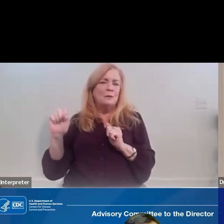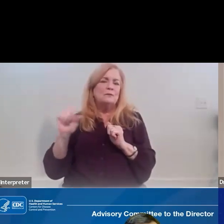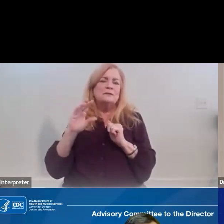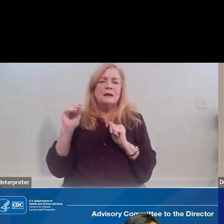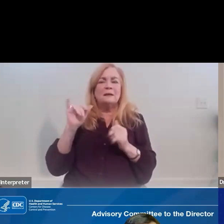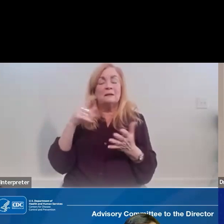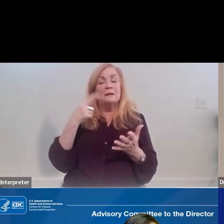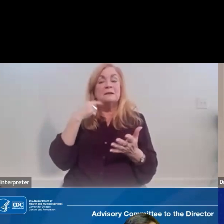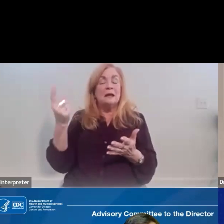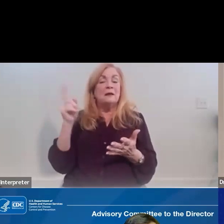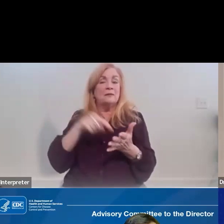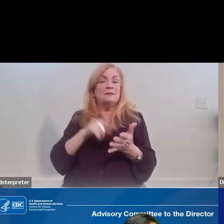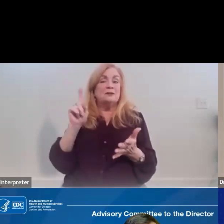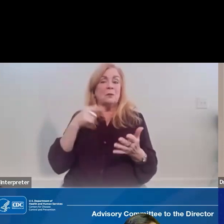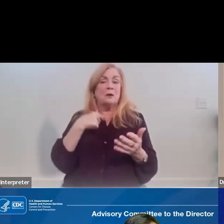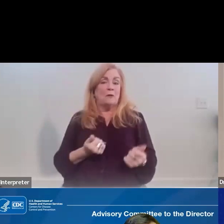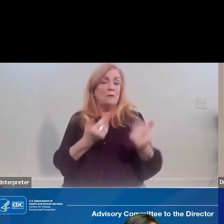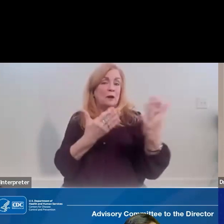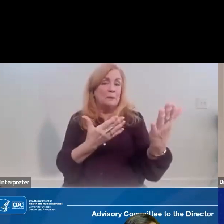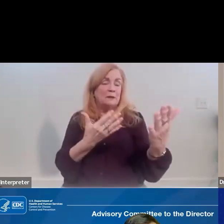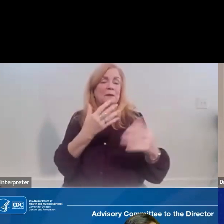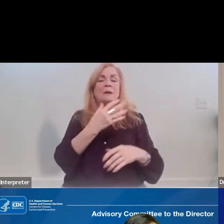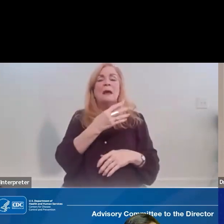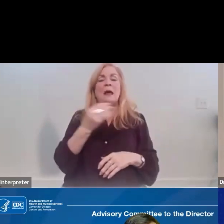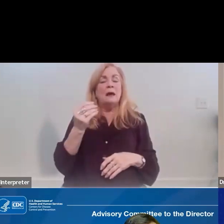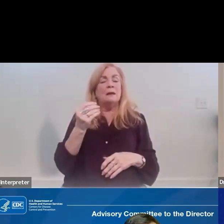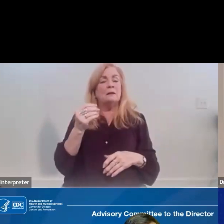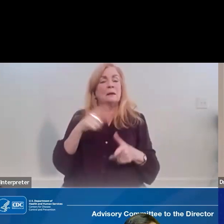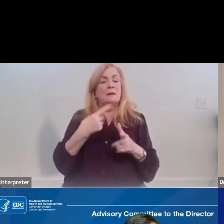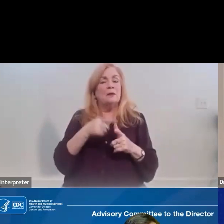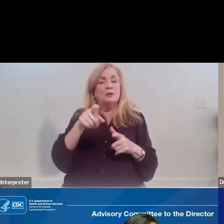And then with your limited bandwidth, you could focus in on the CDC priorities